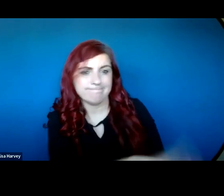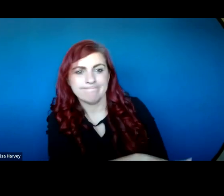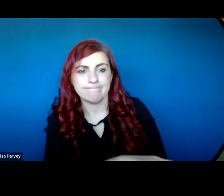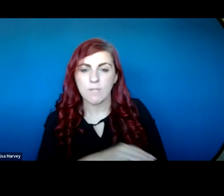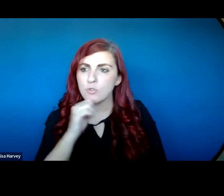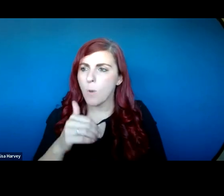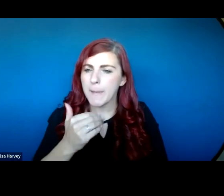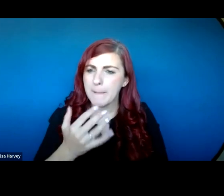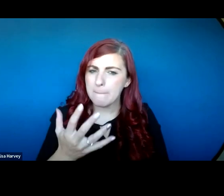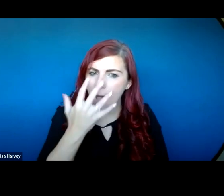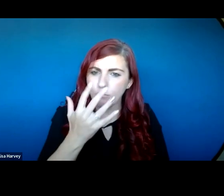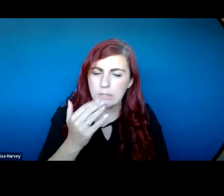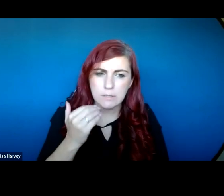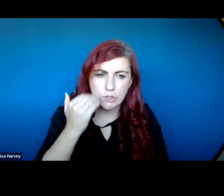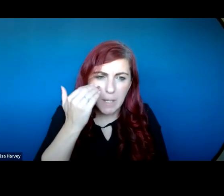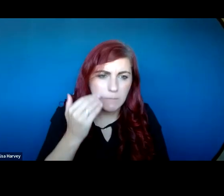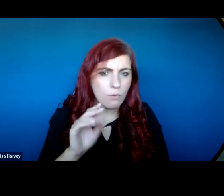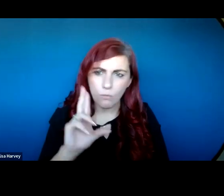Get out there. You have as much right.